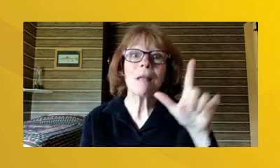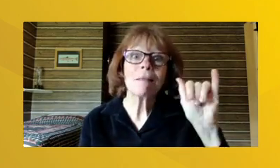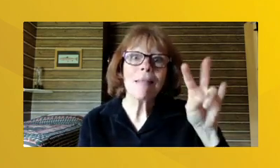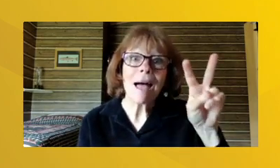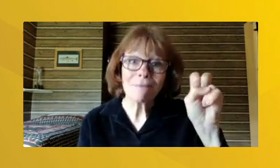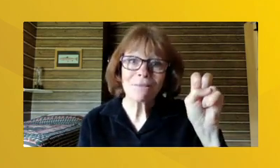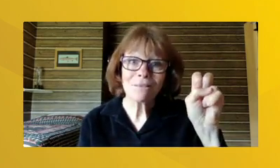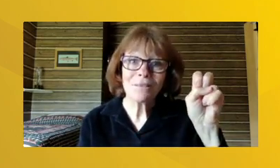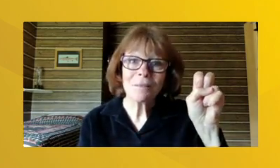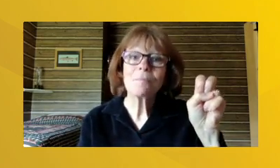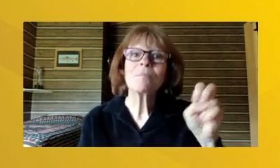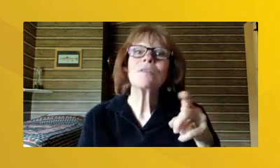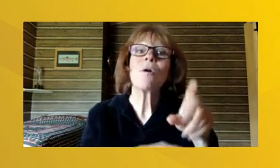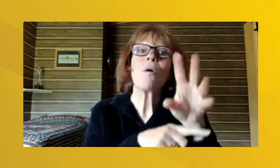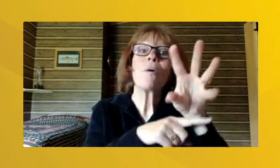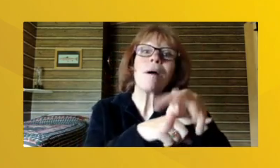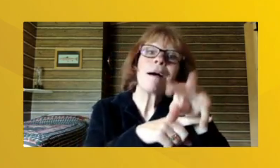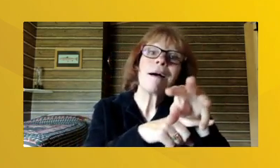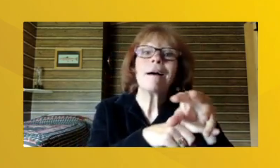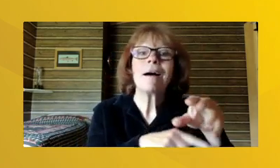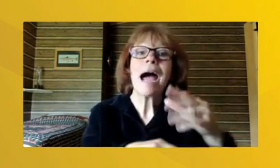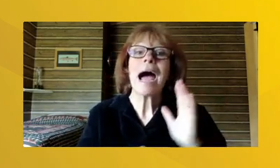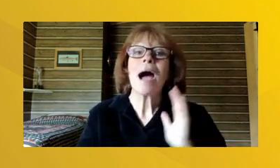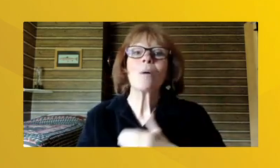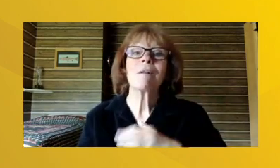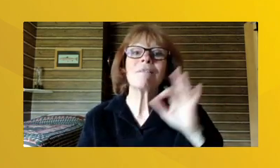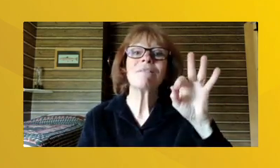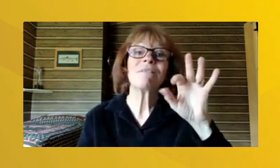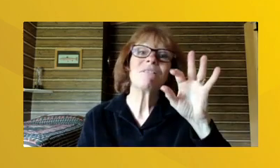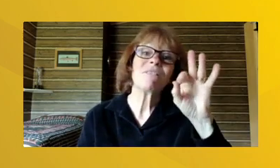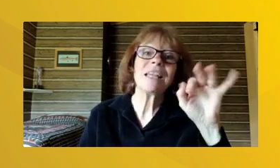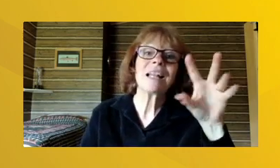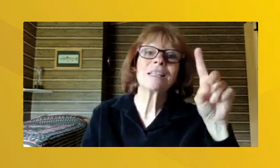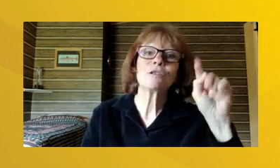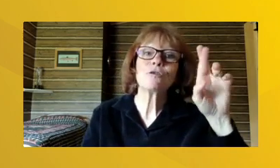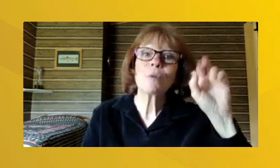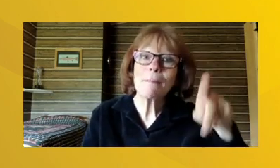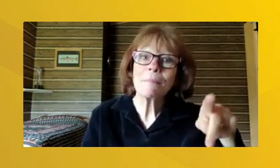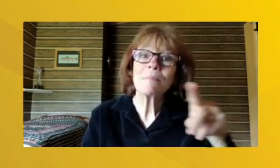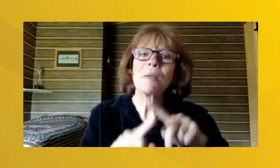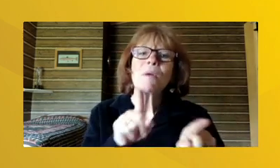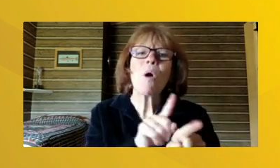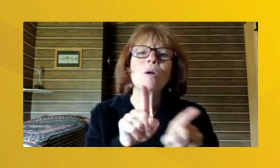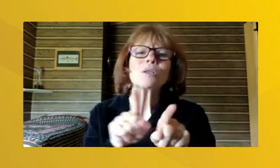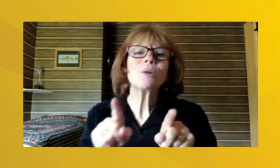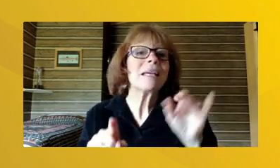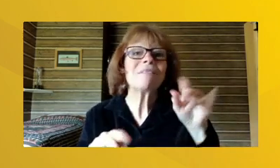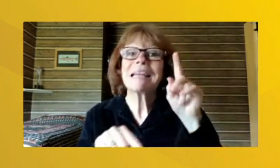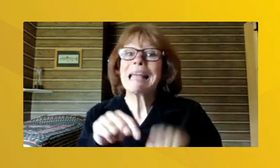virtual field trips, but we also have a lot of other methods that we get to answer questions,